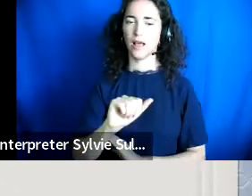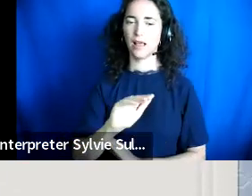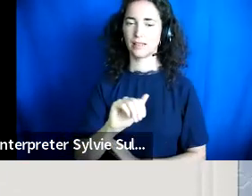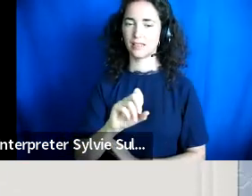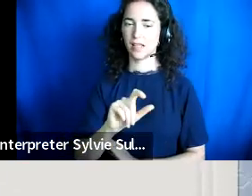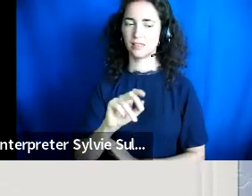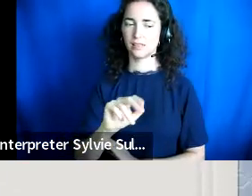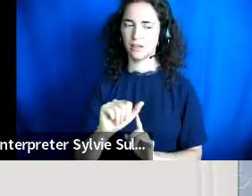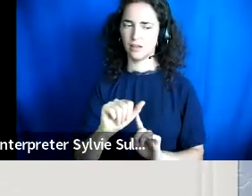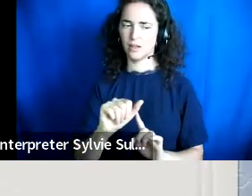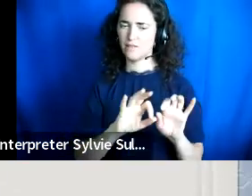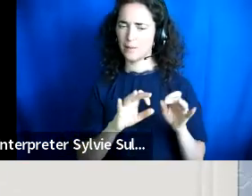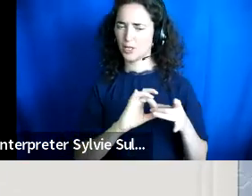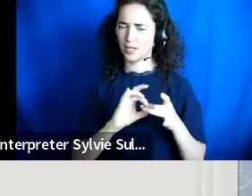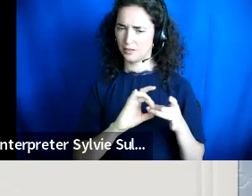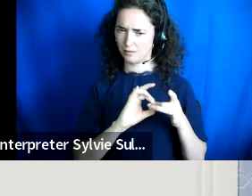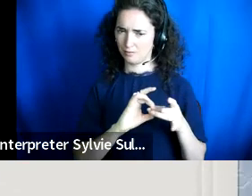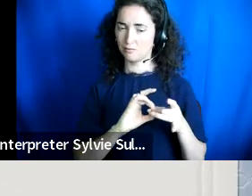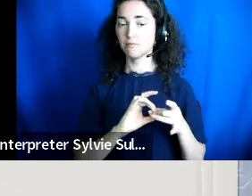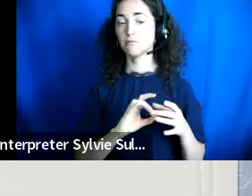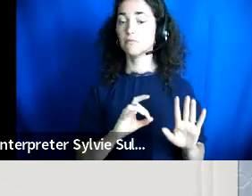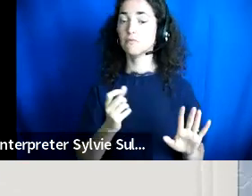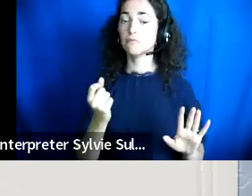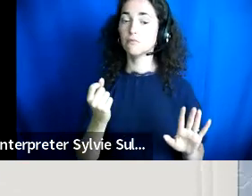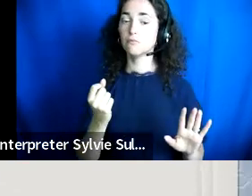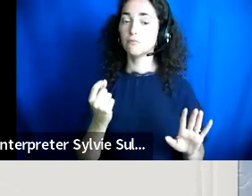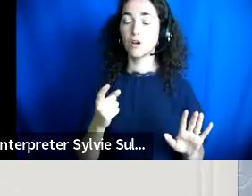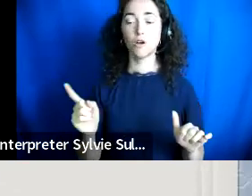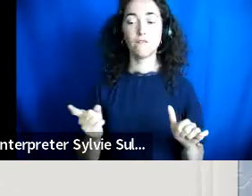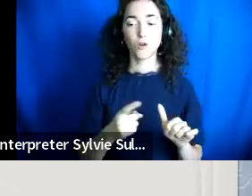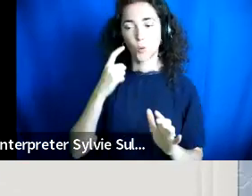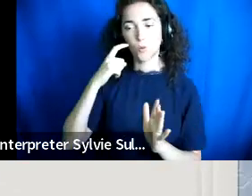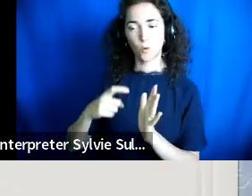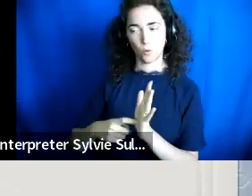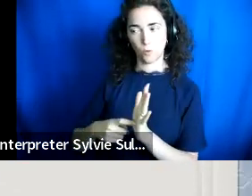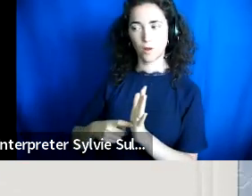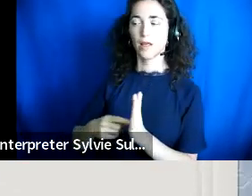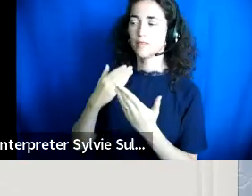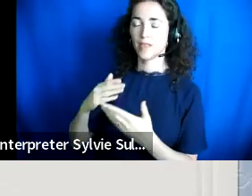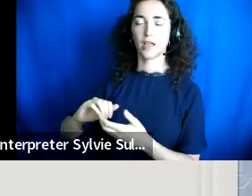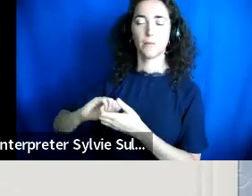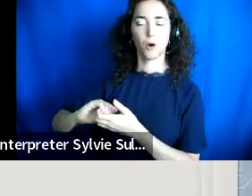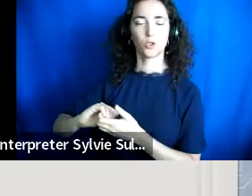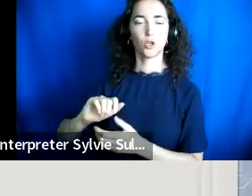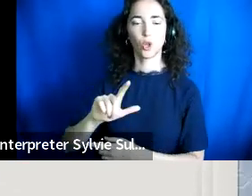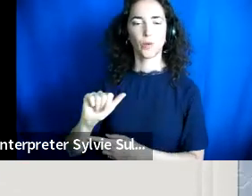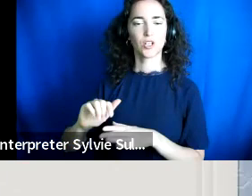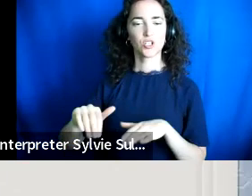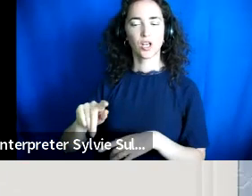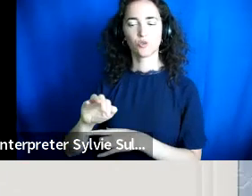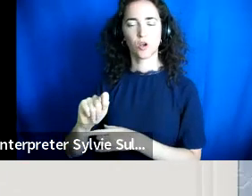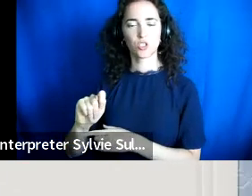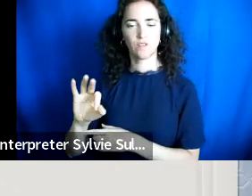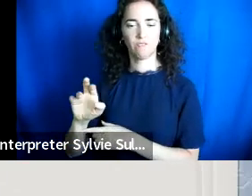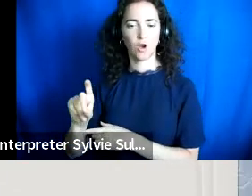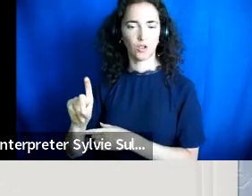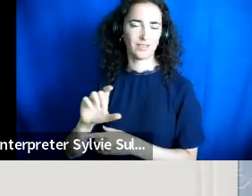But first, before before we move forward, we want to acknowledge and thank our partners that Louisiana Children's Trust fund for helping to make this program possible.